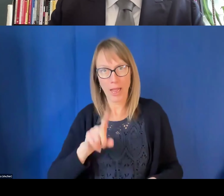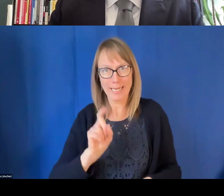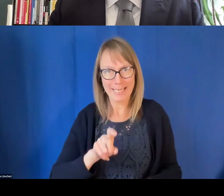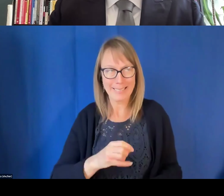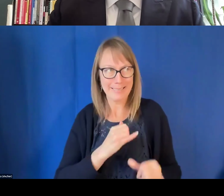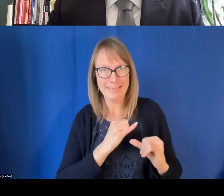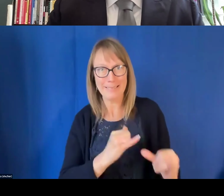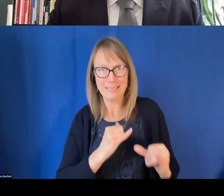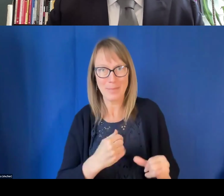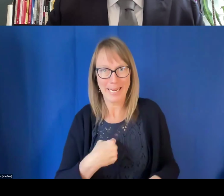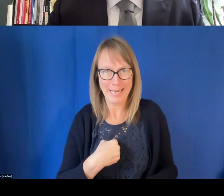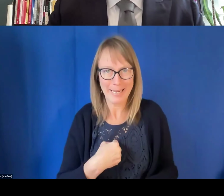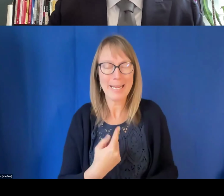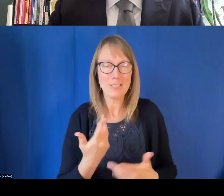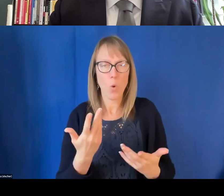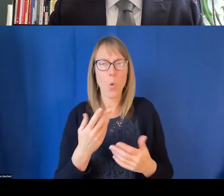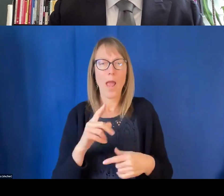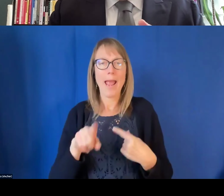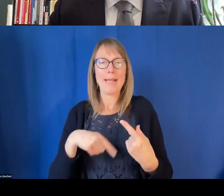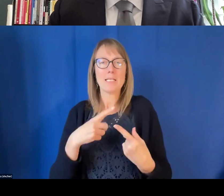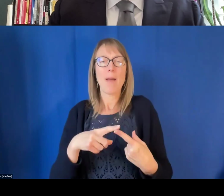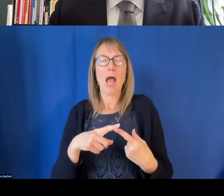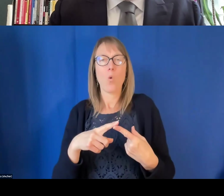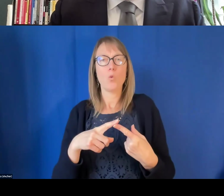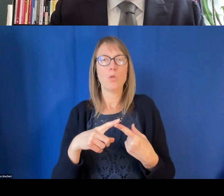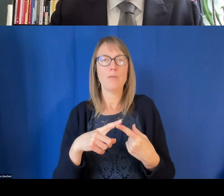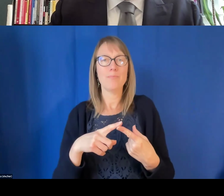And so I think it really is about that conversation.